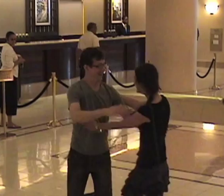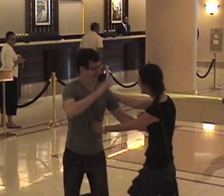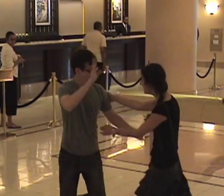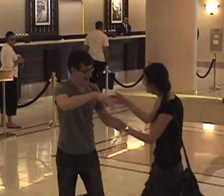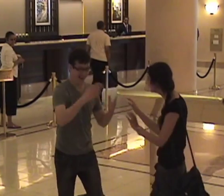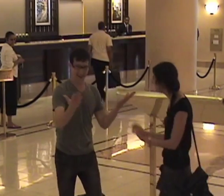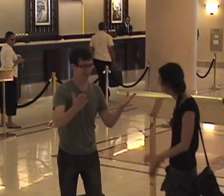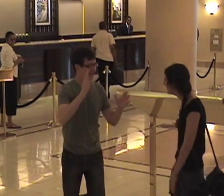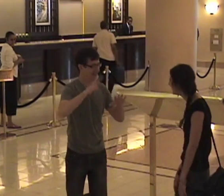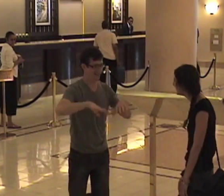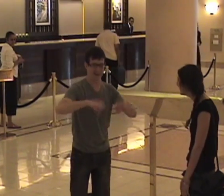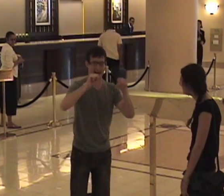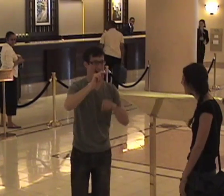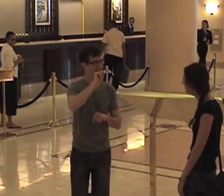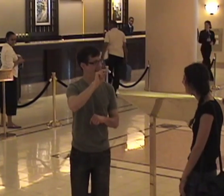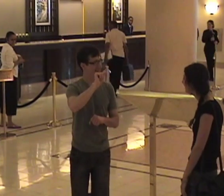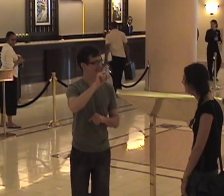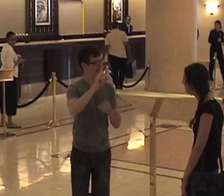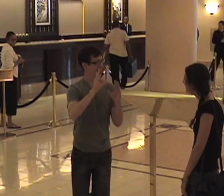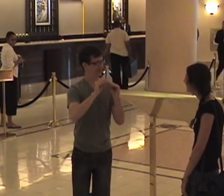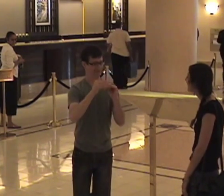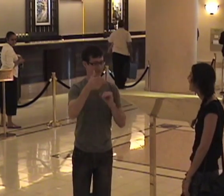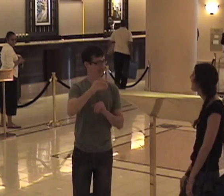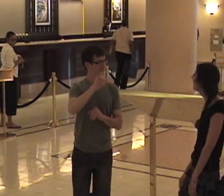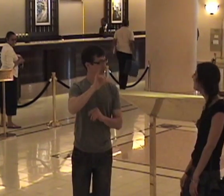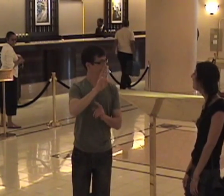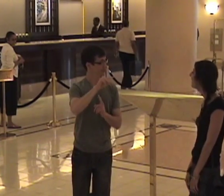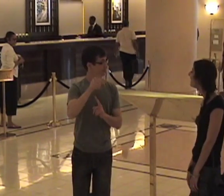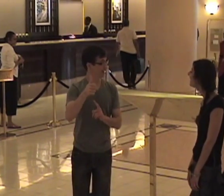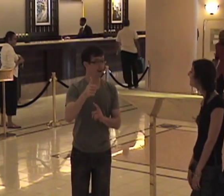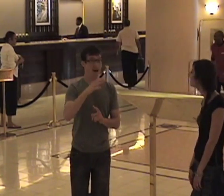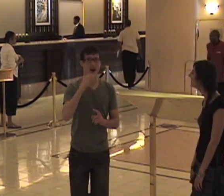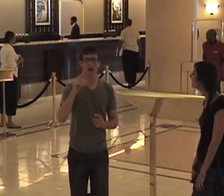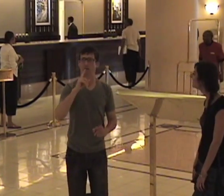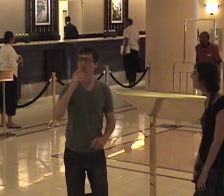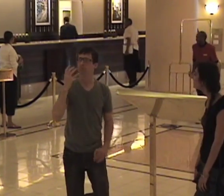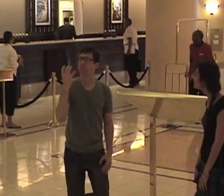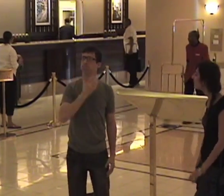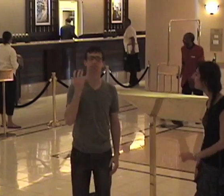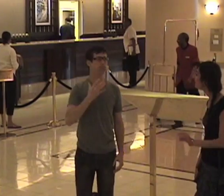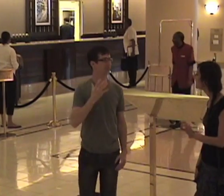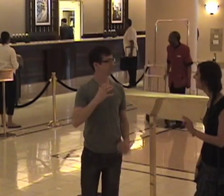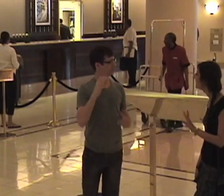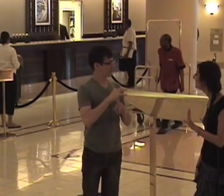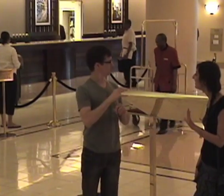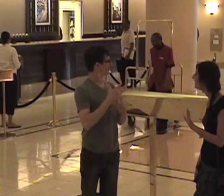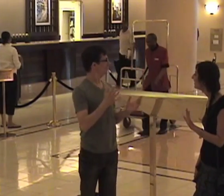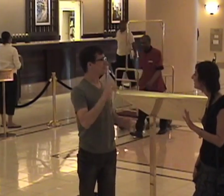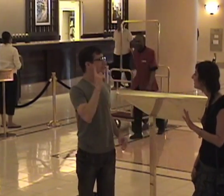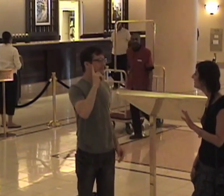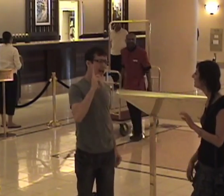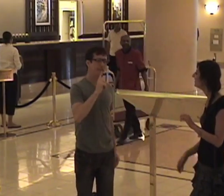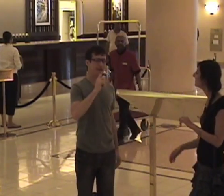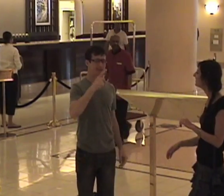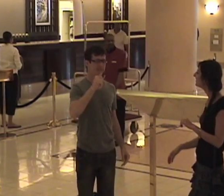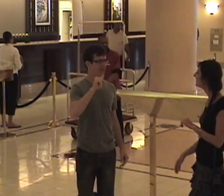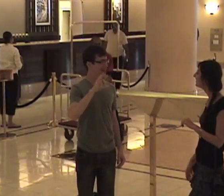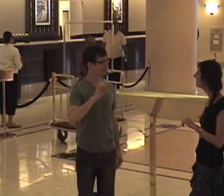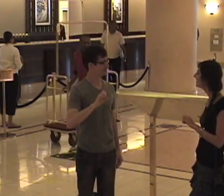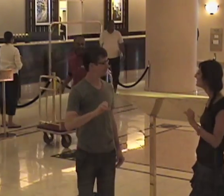You know that the NAD Conference will be held here this summer? I'm impressed with the open deaf-space layout within the hotel. It's amazing!